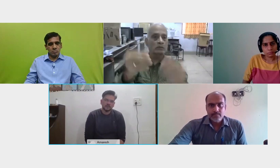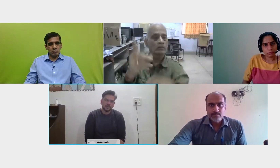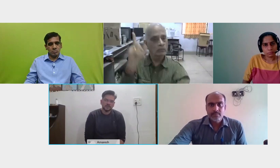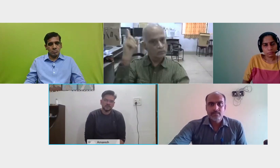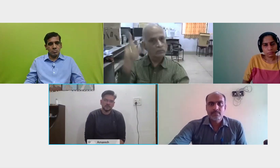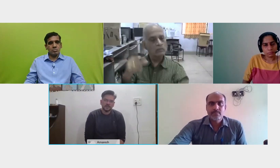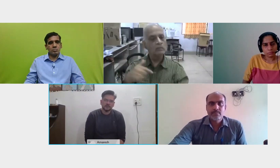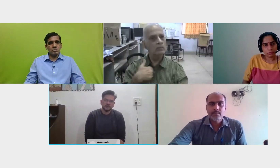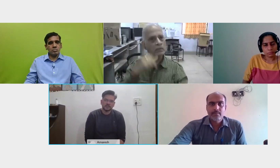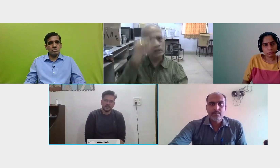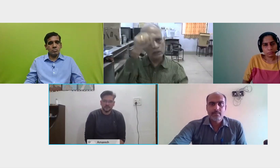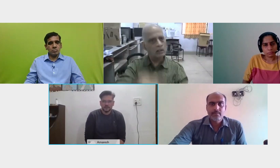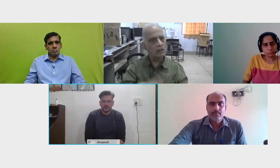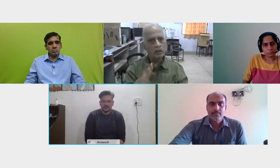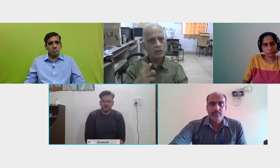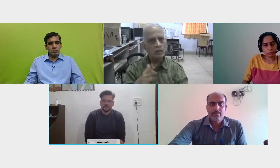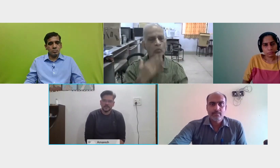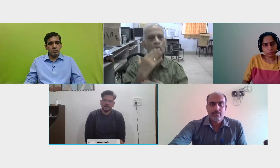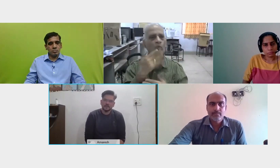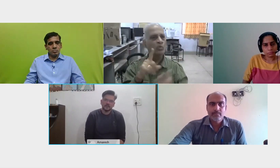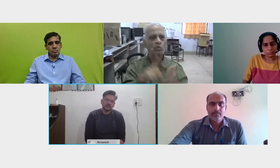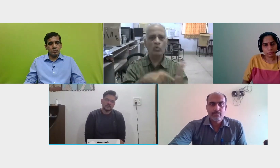So once you complete all those levels you get certified. So it is a completely professional